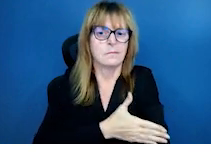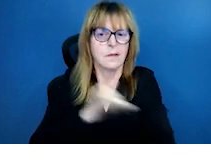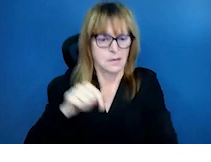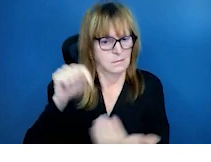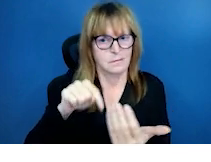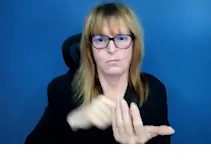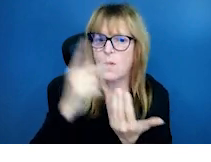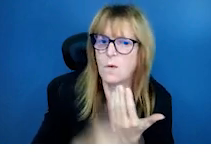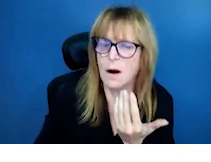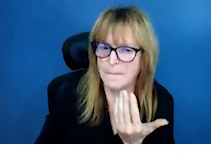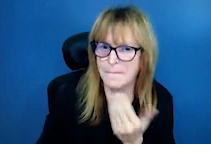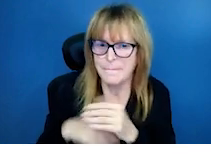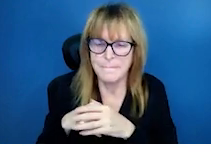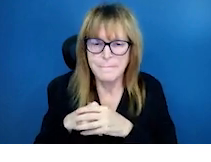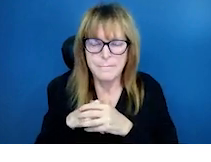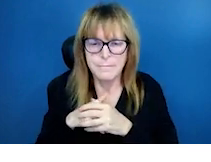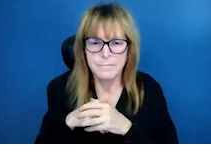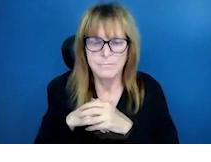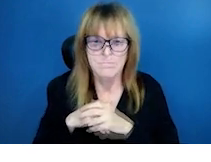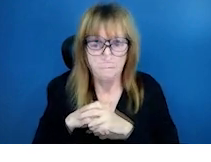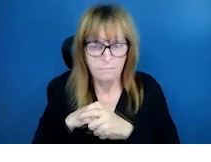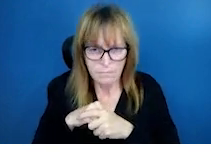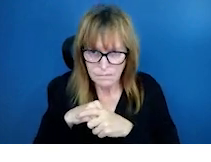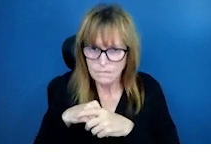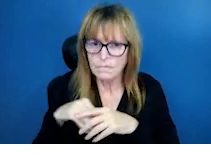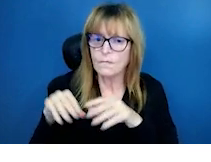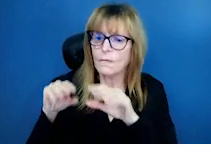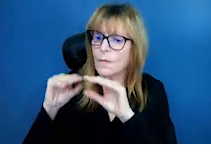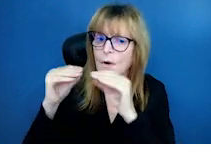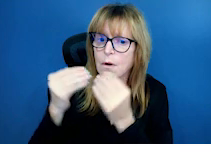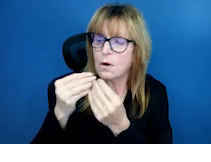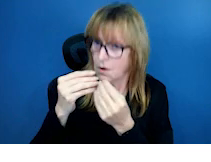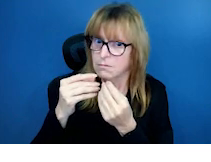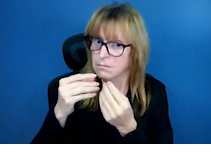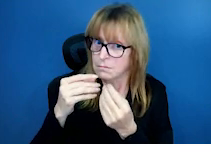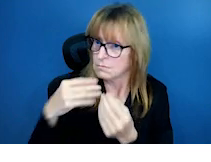Organizations eligible for the grant include non-profits, charities, or